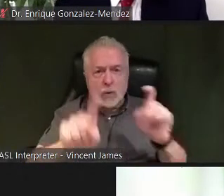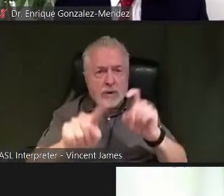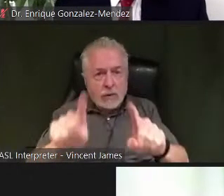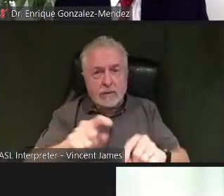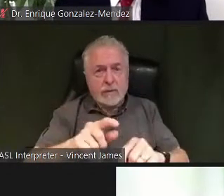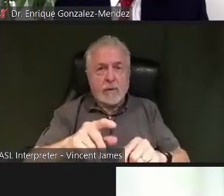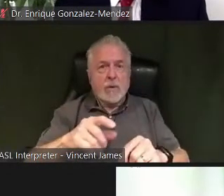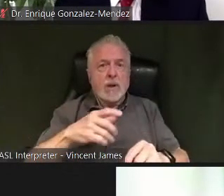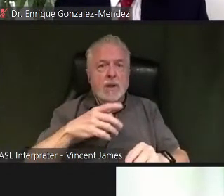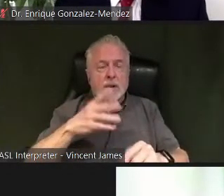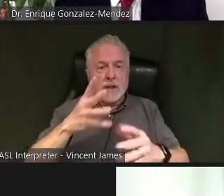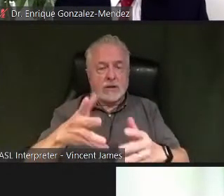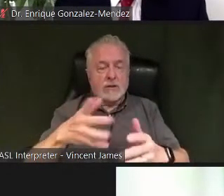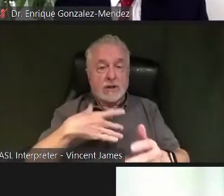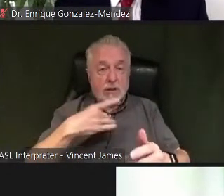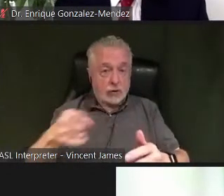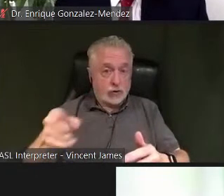We'll ask you to.